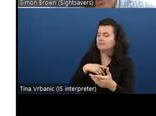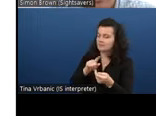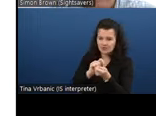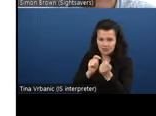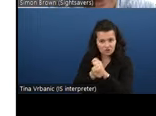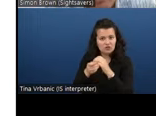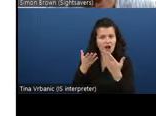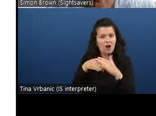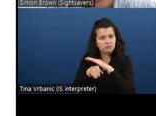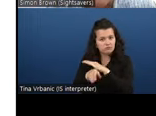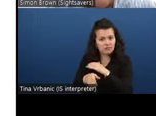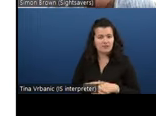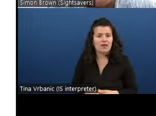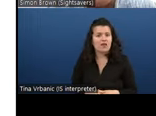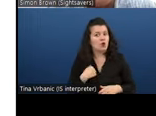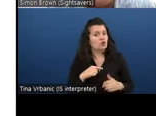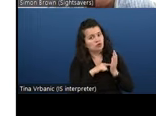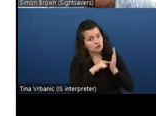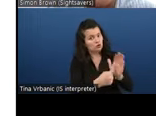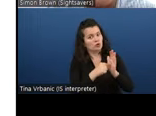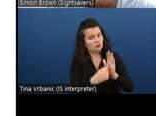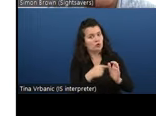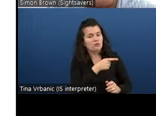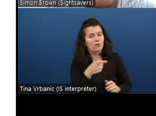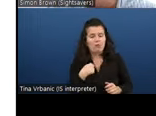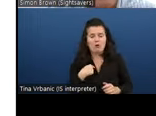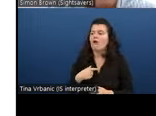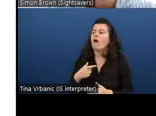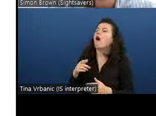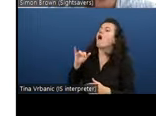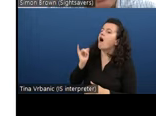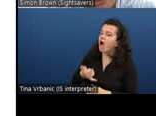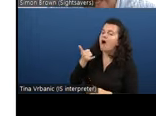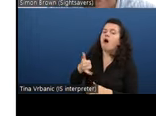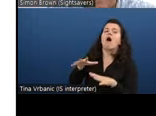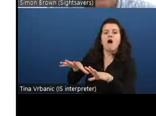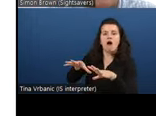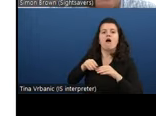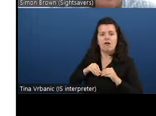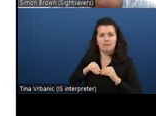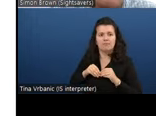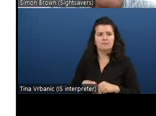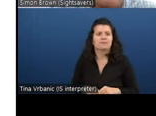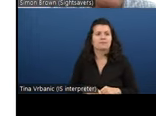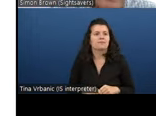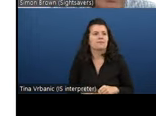companies are much more confident run. 12:26:02 Use them to delivery stage job then